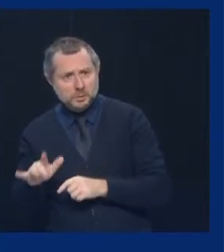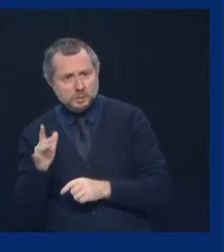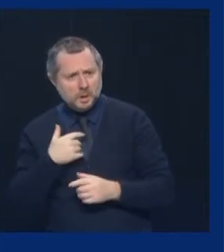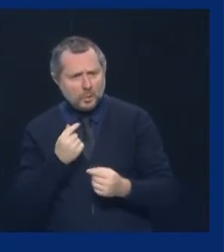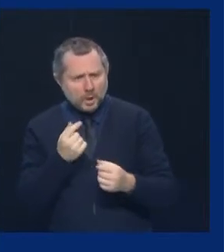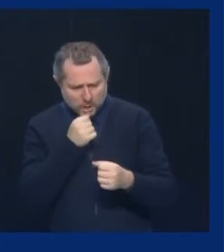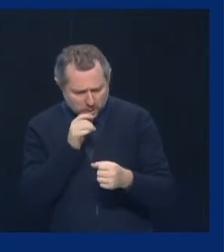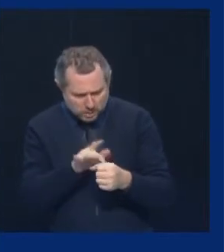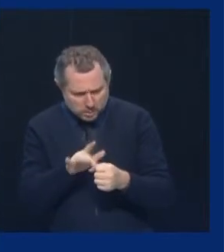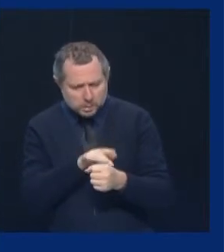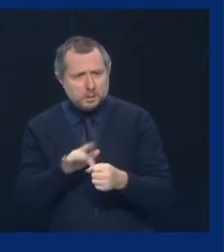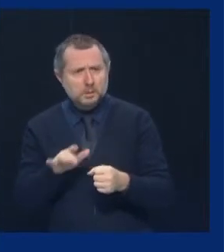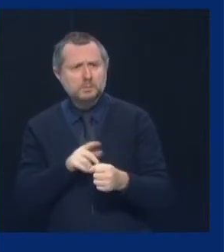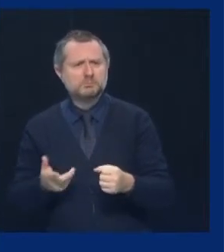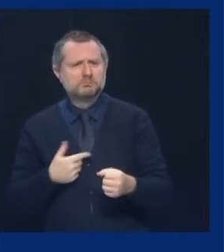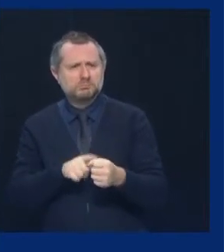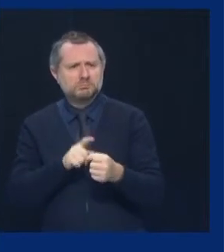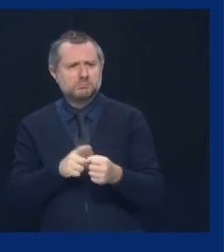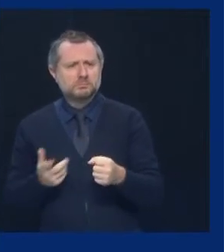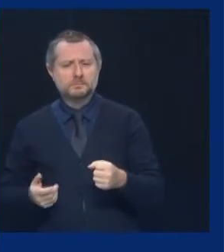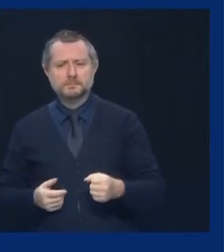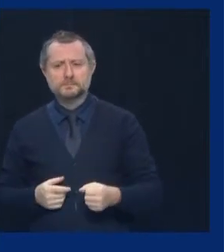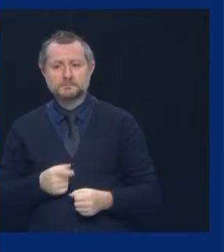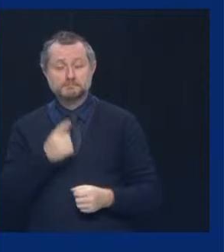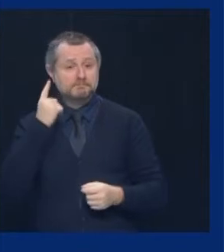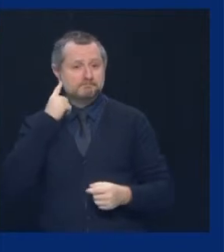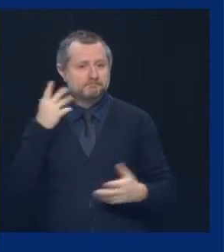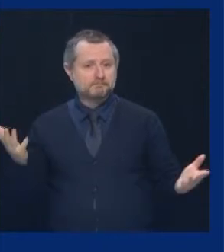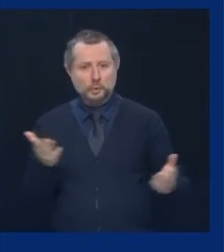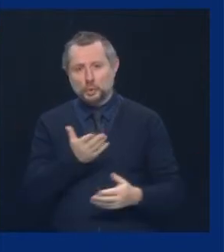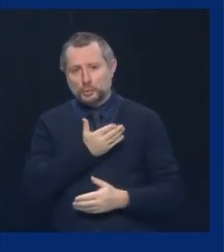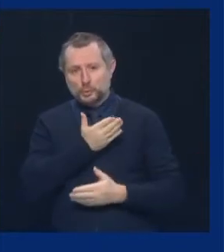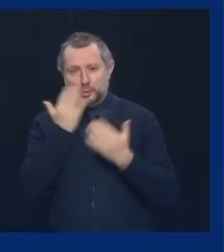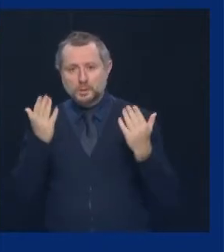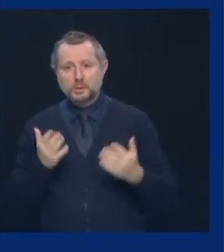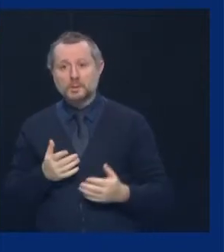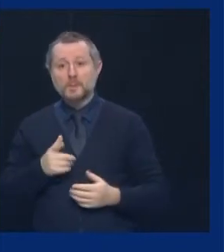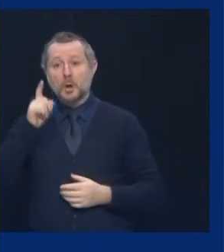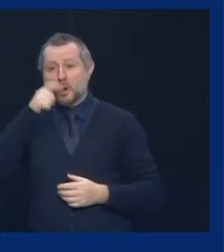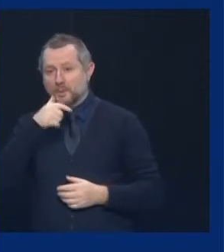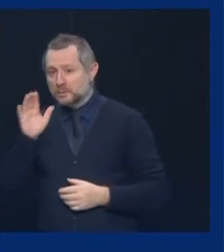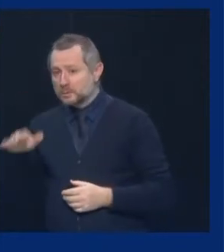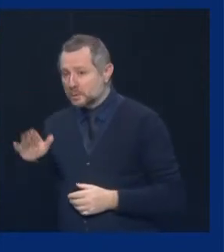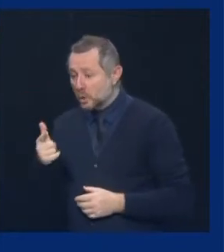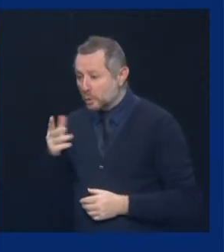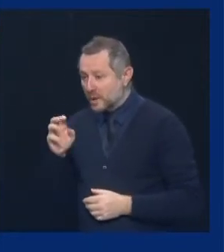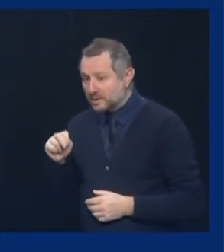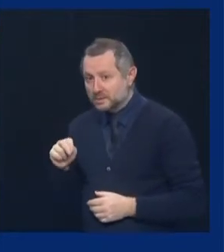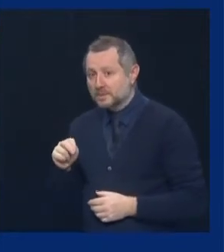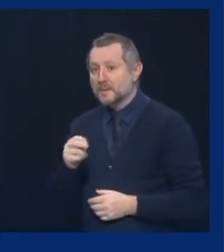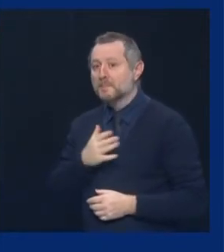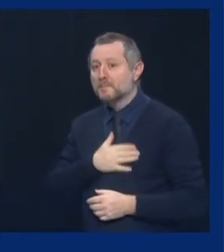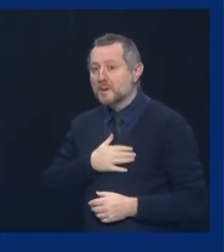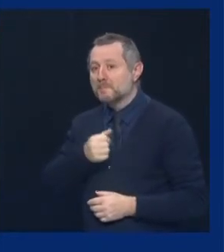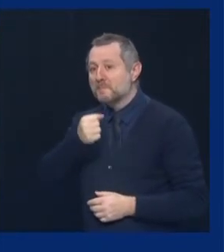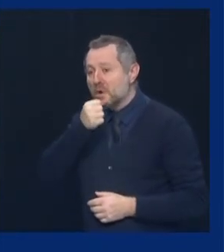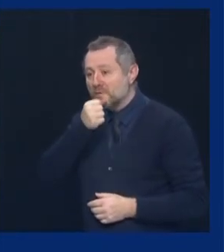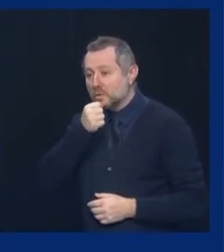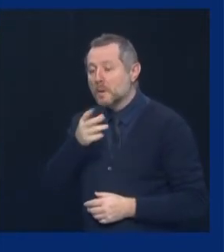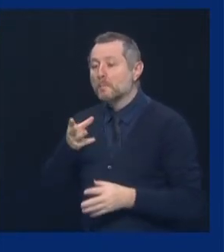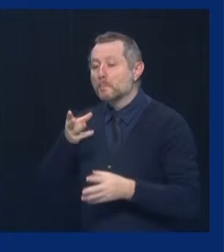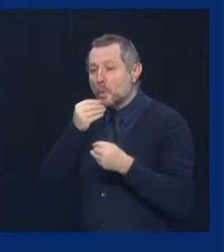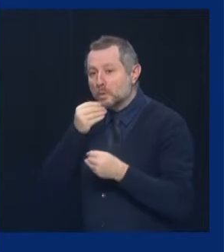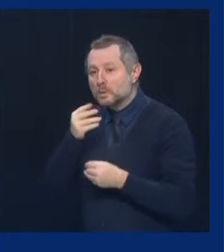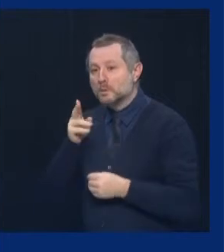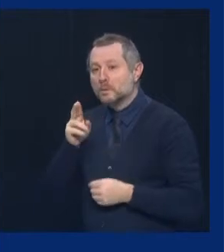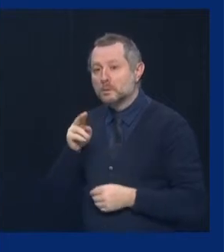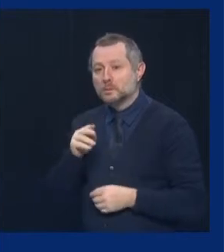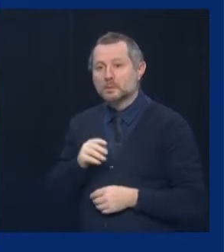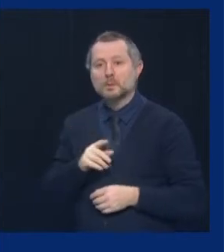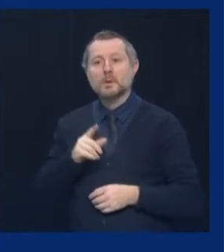STAR 1.